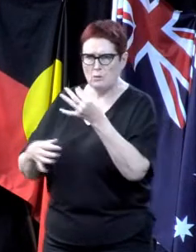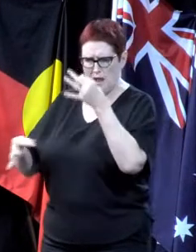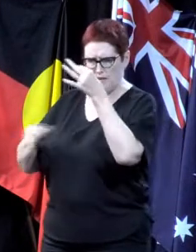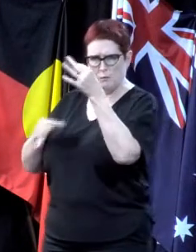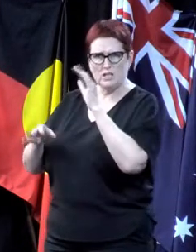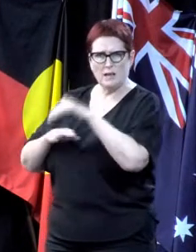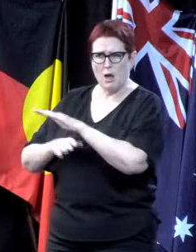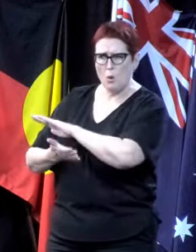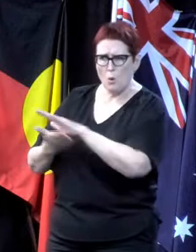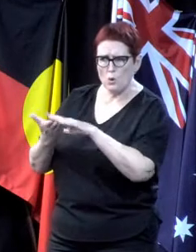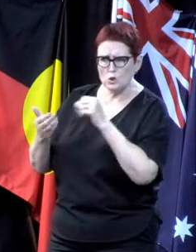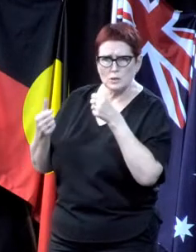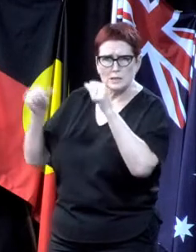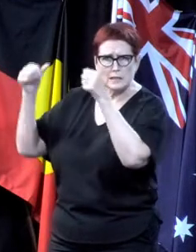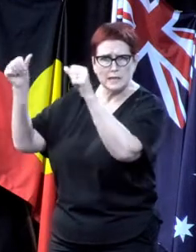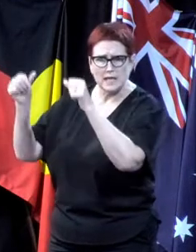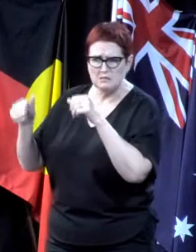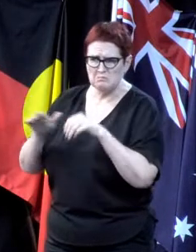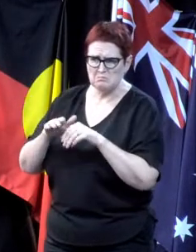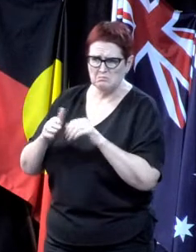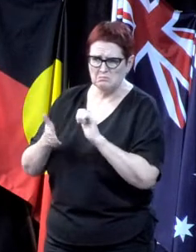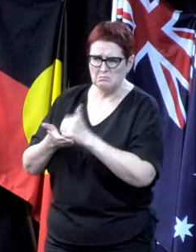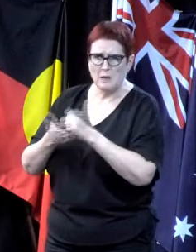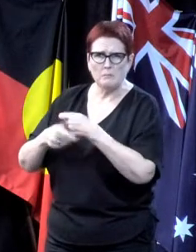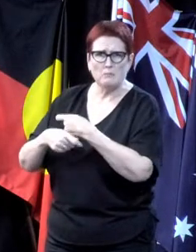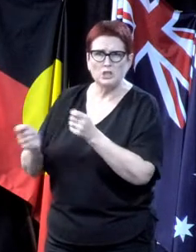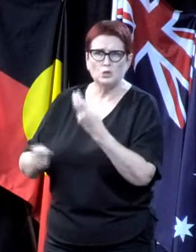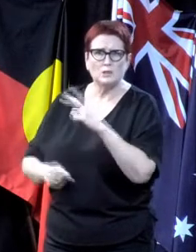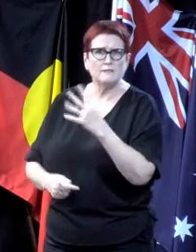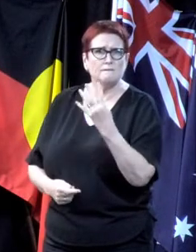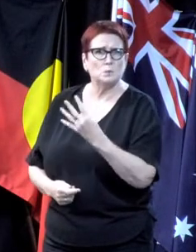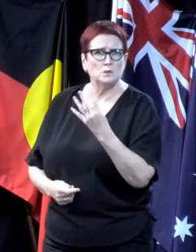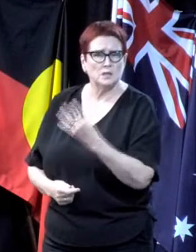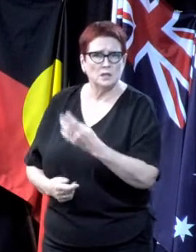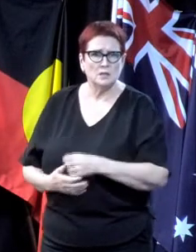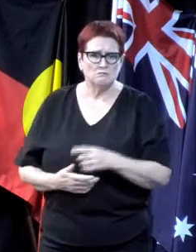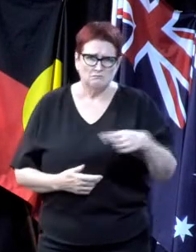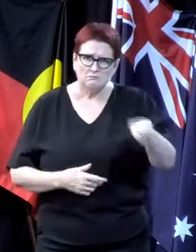released in 2014, those students weren’t – their needs weren’t being addressed